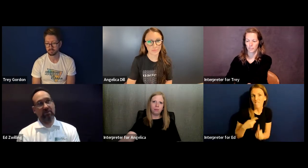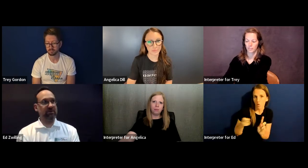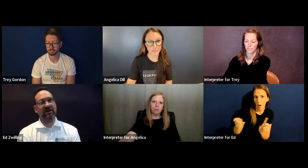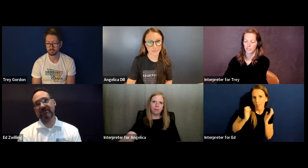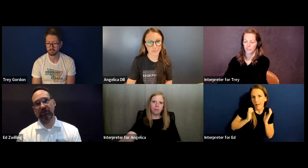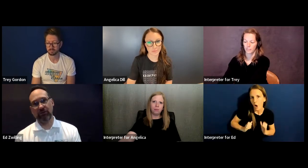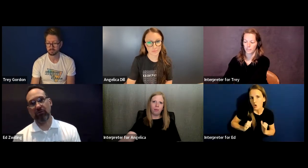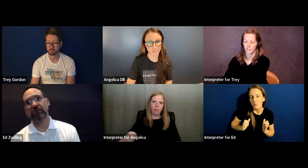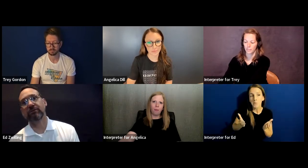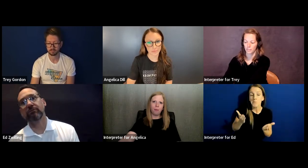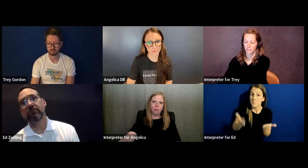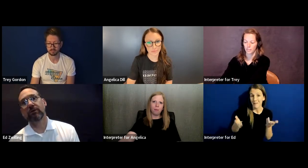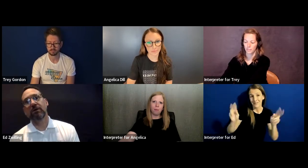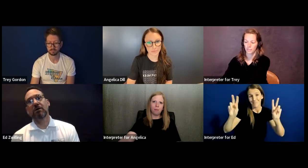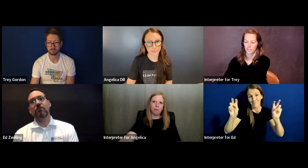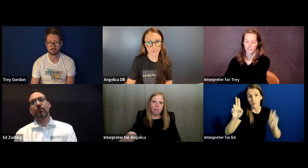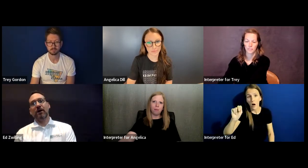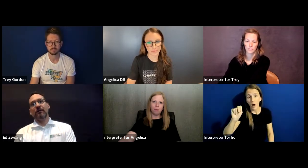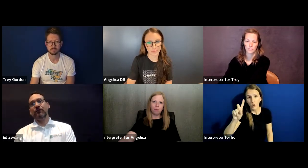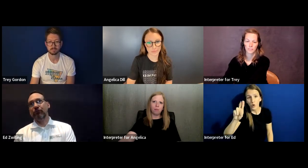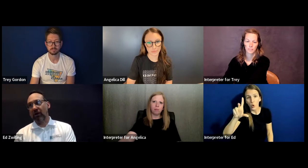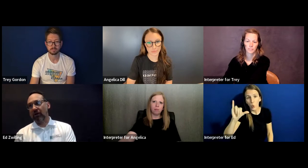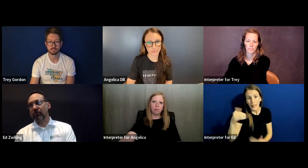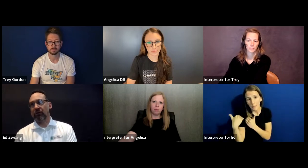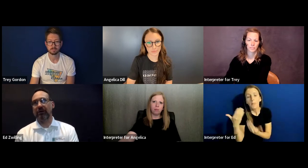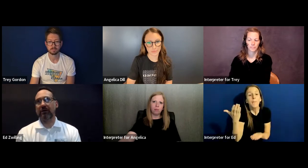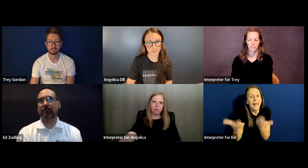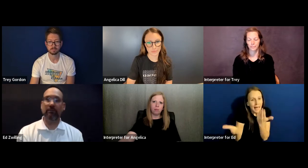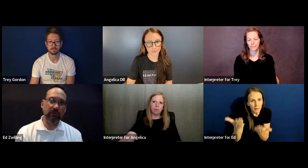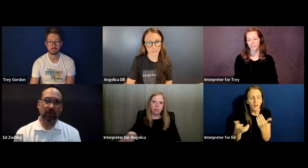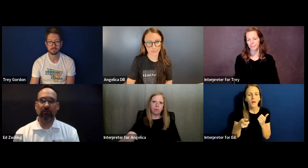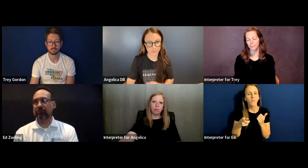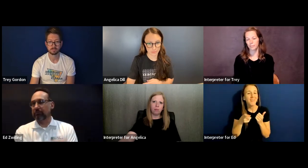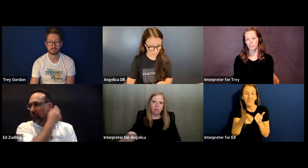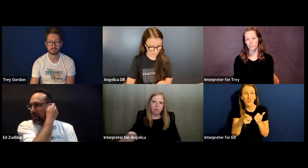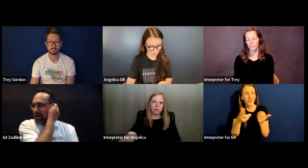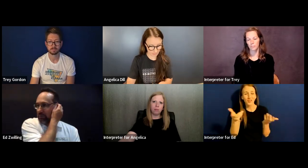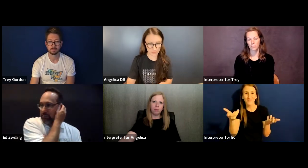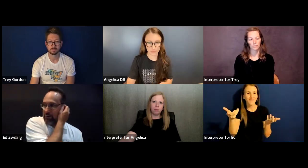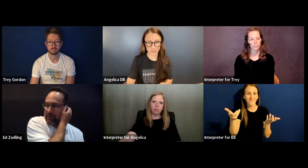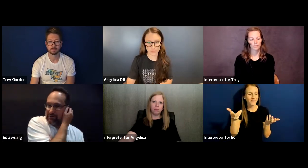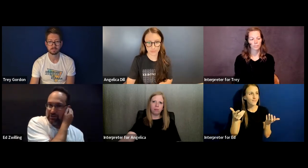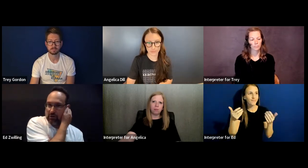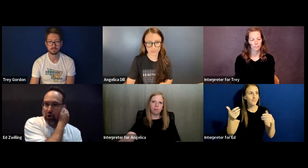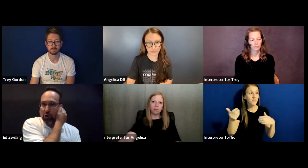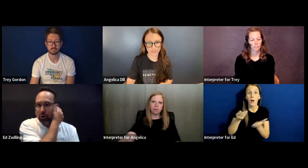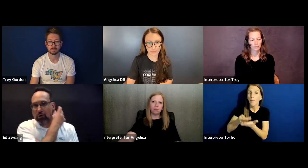maybe that is unduly emergency but if you're there incurring up you know you're buying a 30 000 car